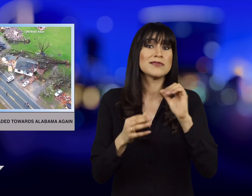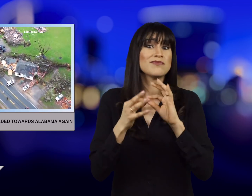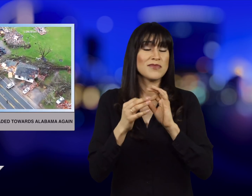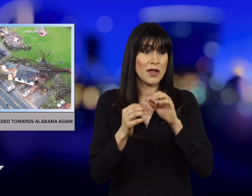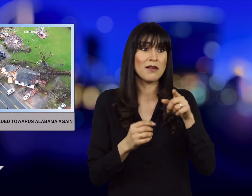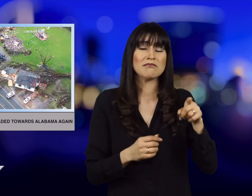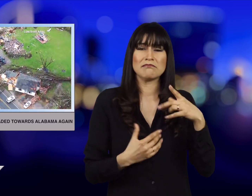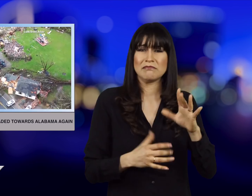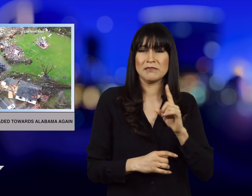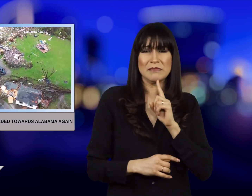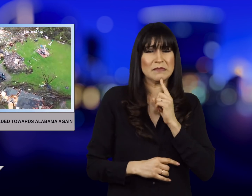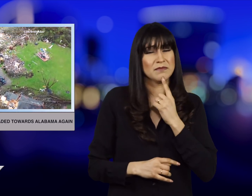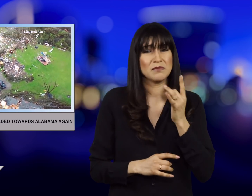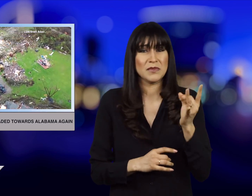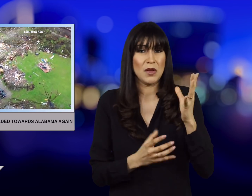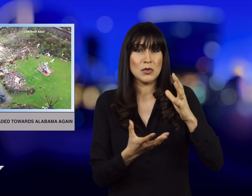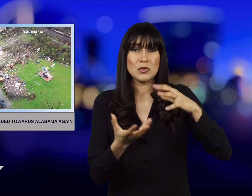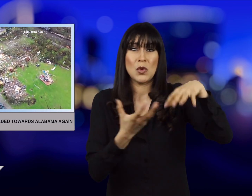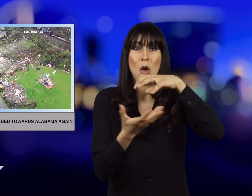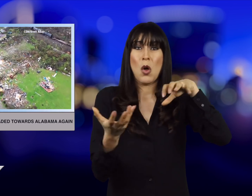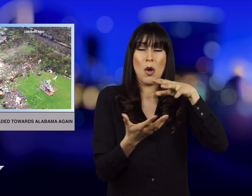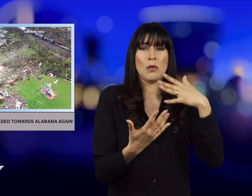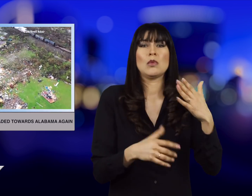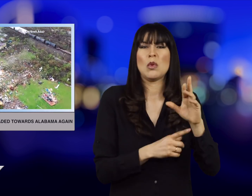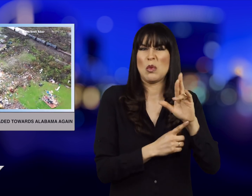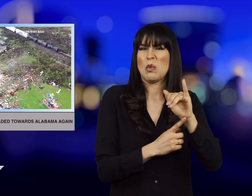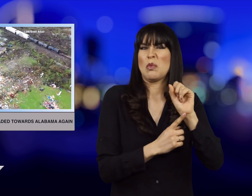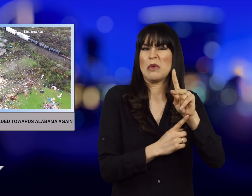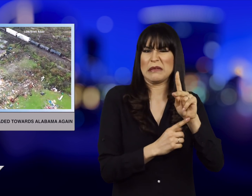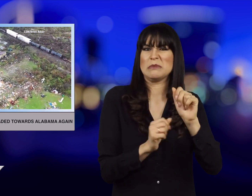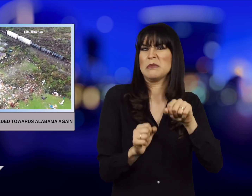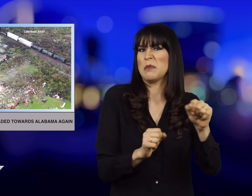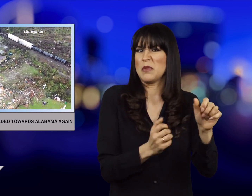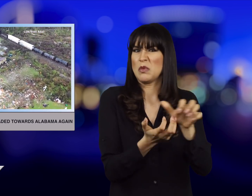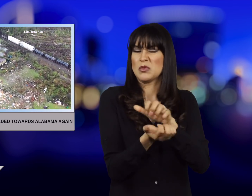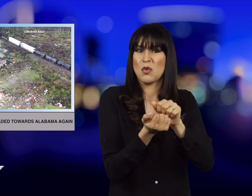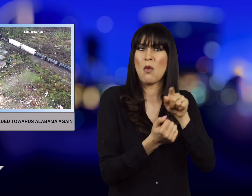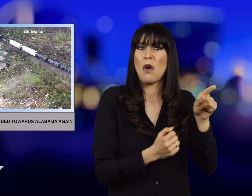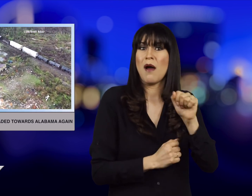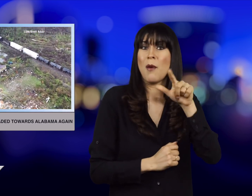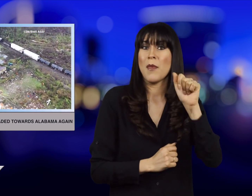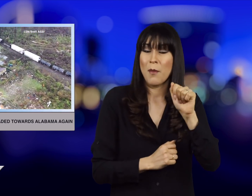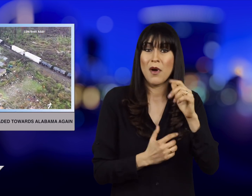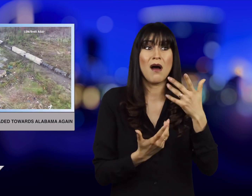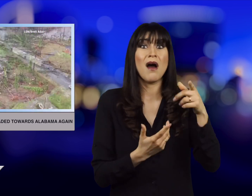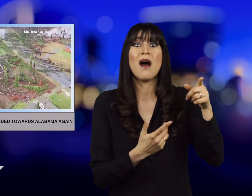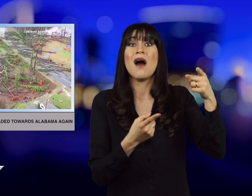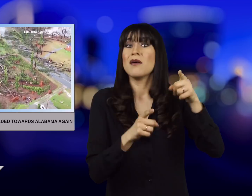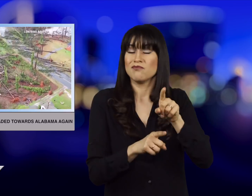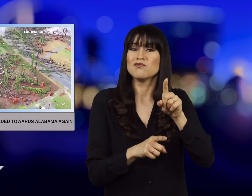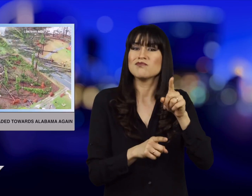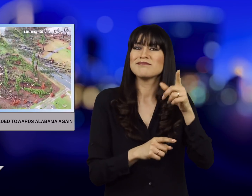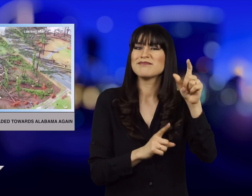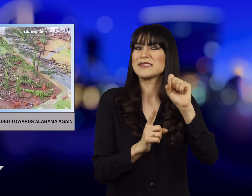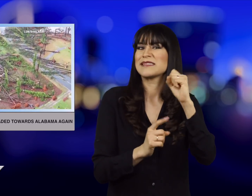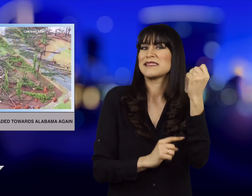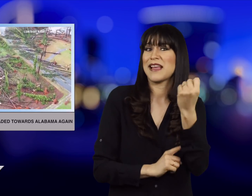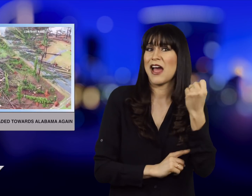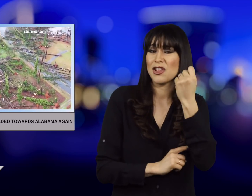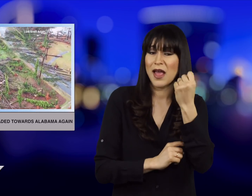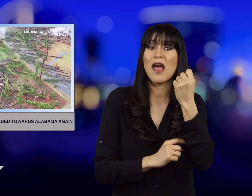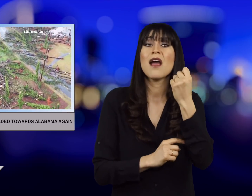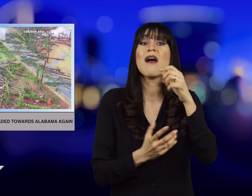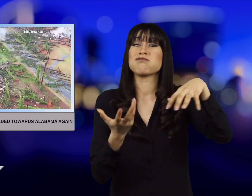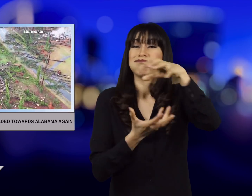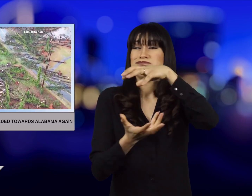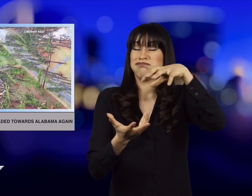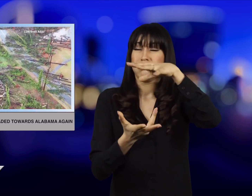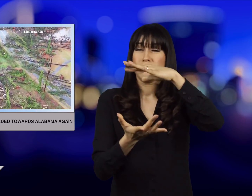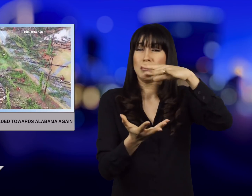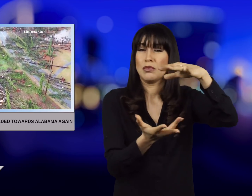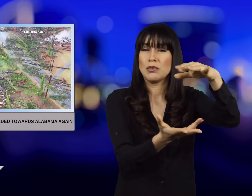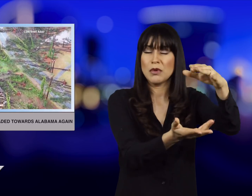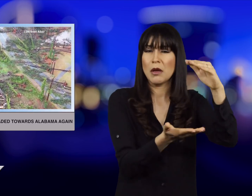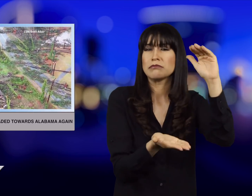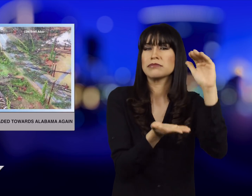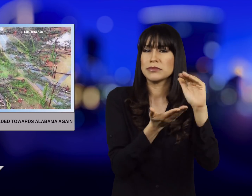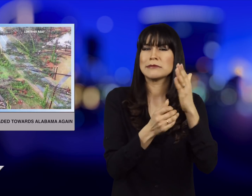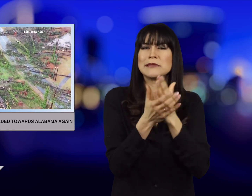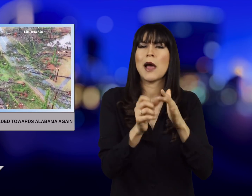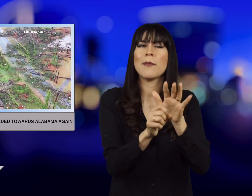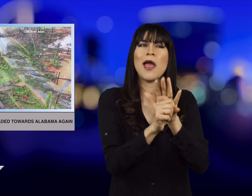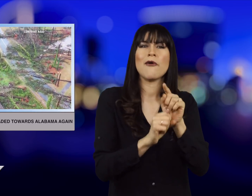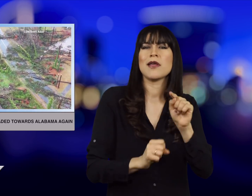Officials say the severe storm risk is for nearly all of Alabama on Saturday and parts